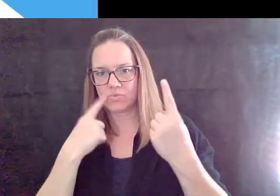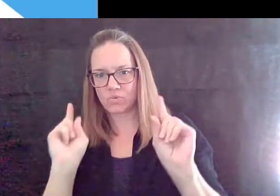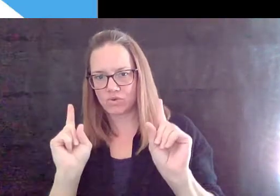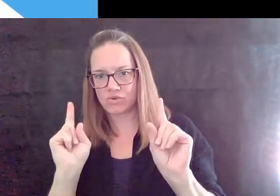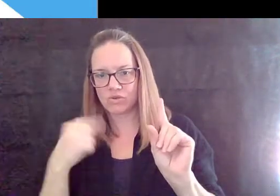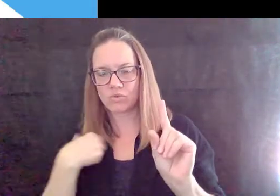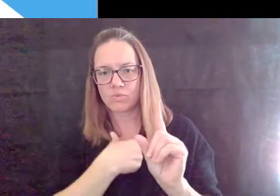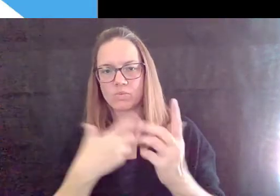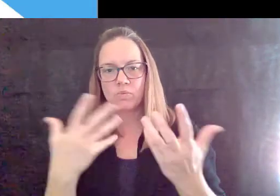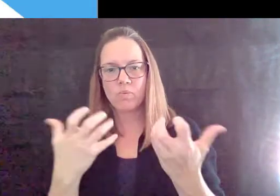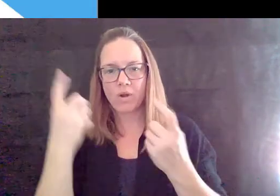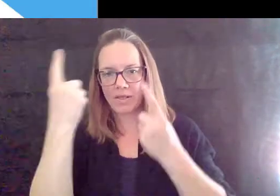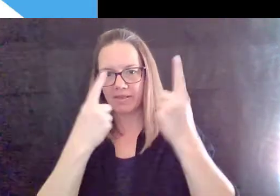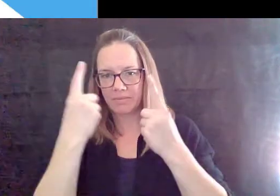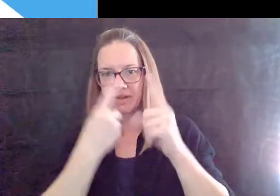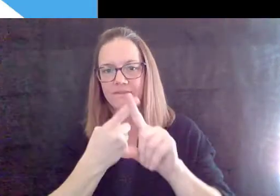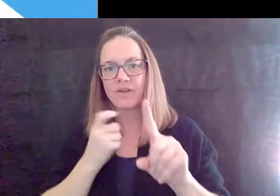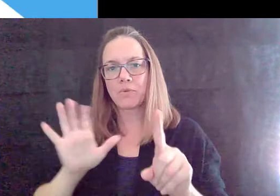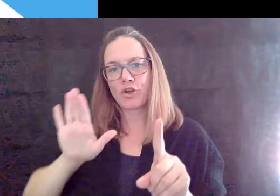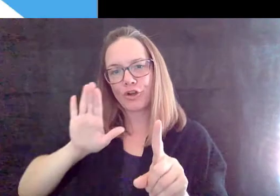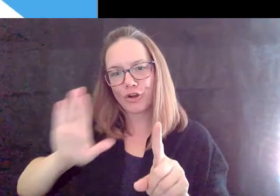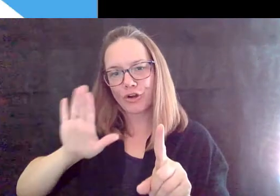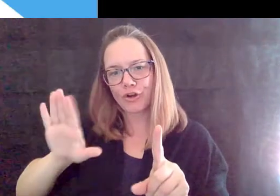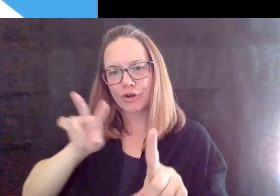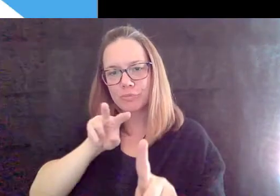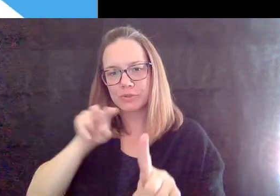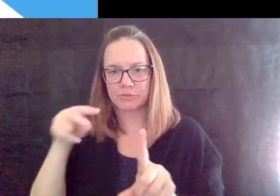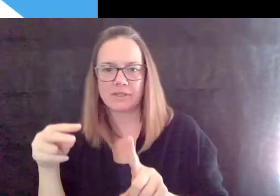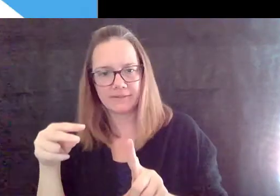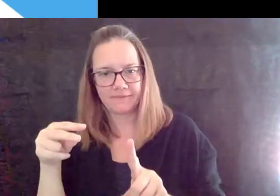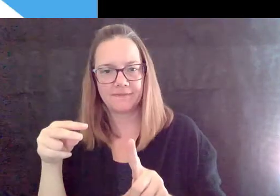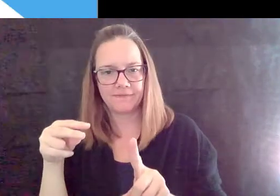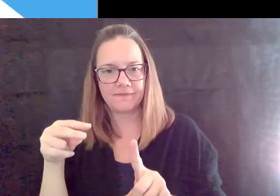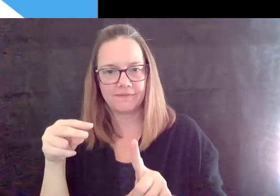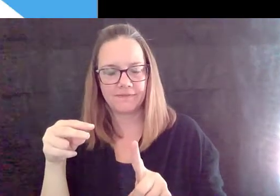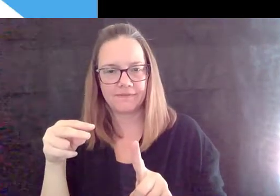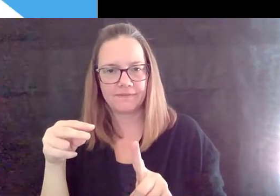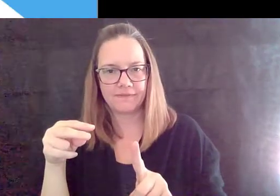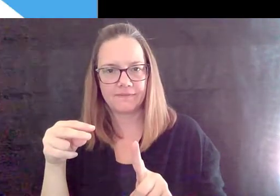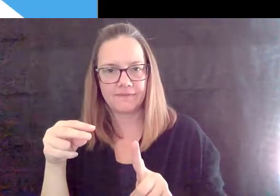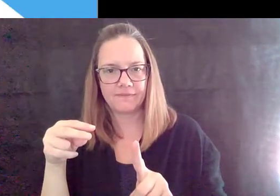we want to sort of think about it from her perspective.